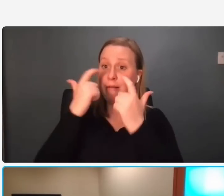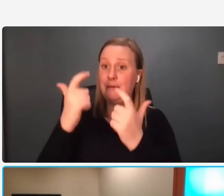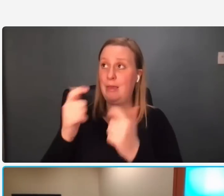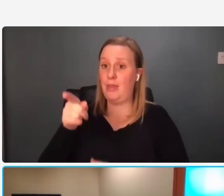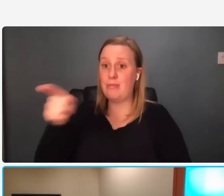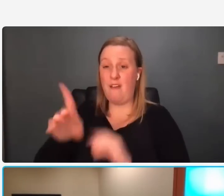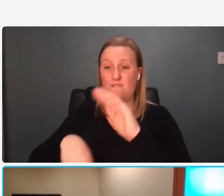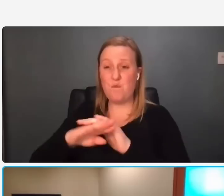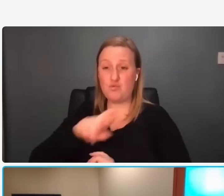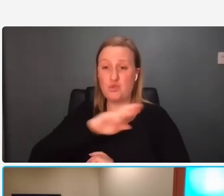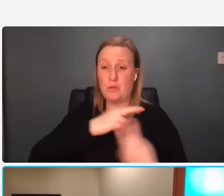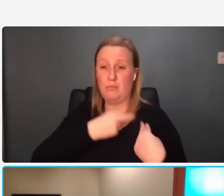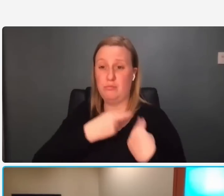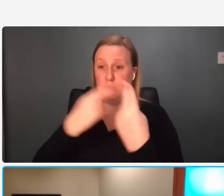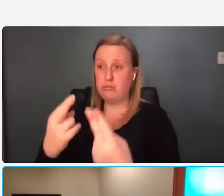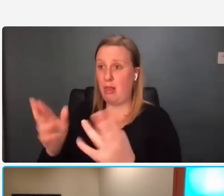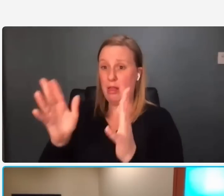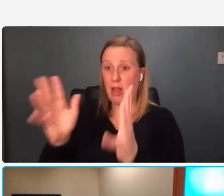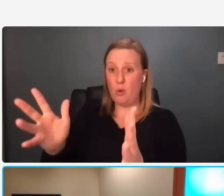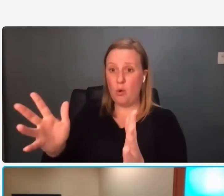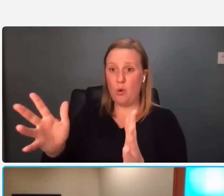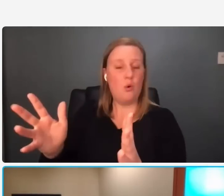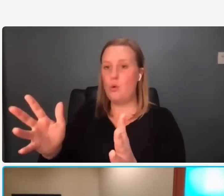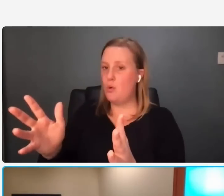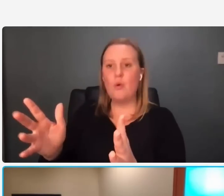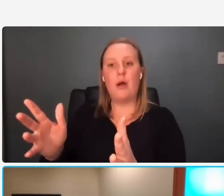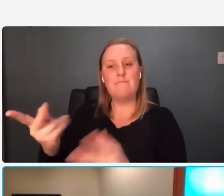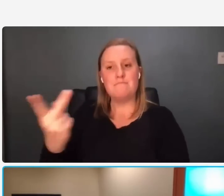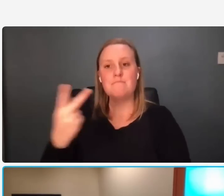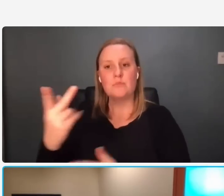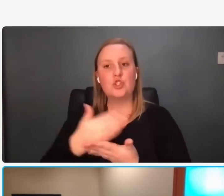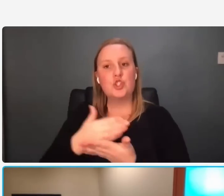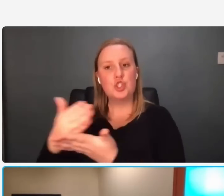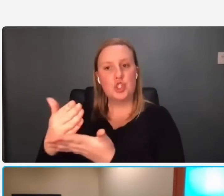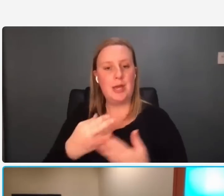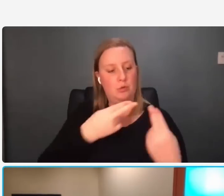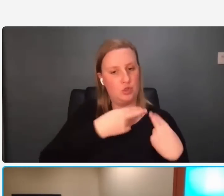regulation is not only the responsibility of the regulator to implement but is everybody's